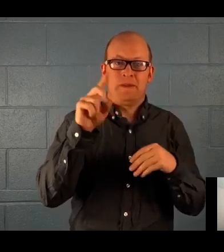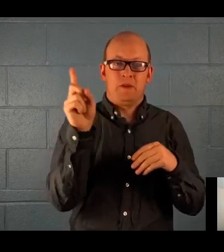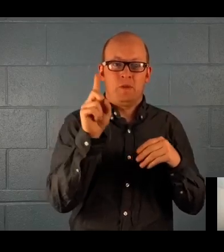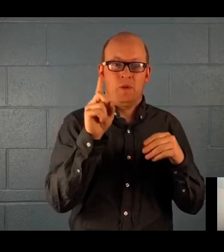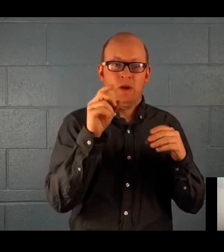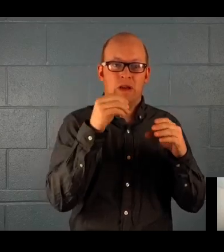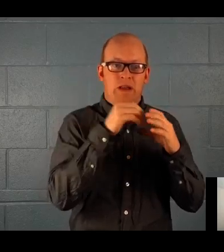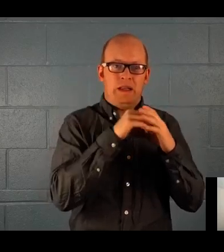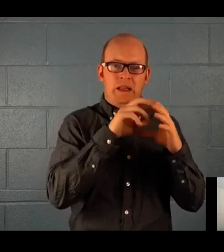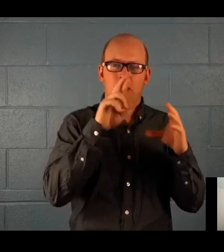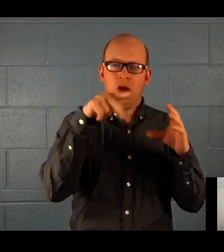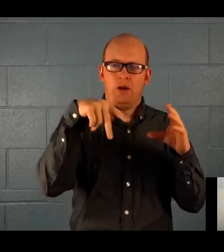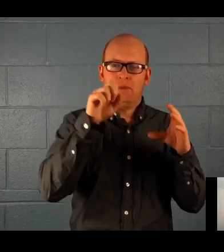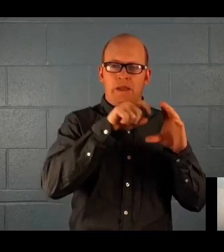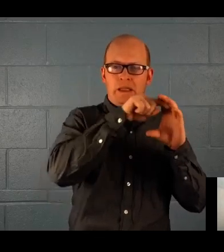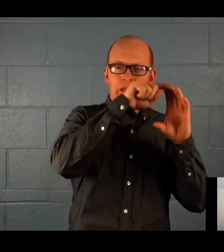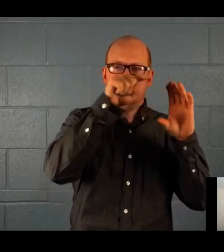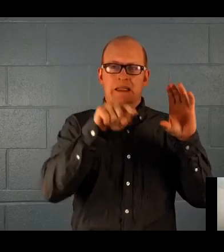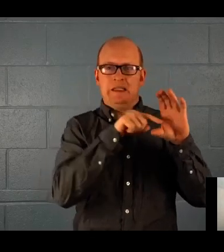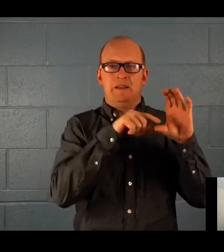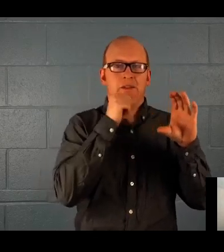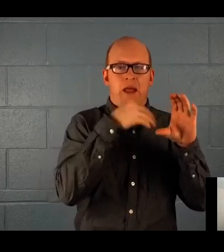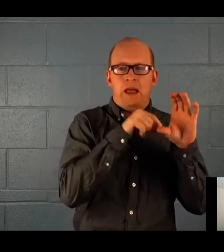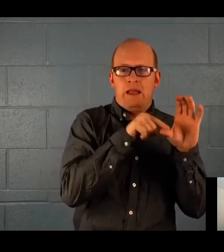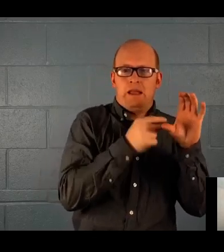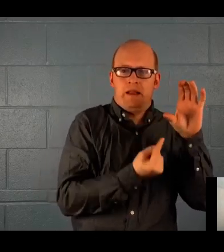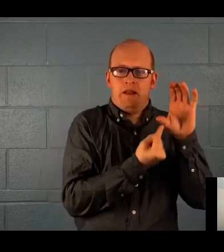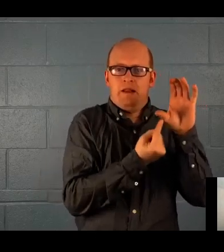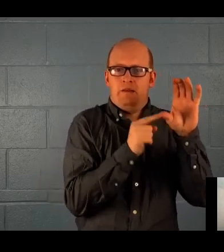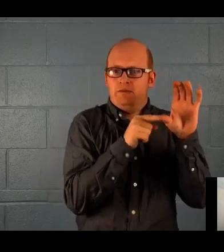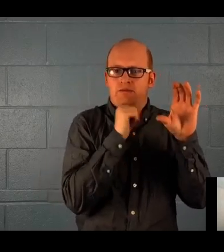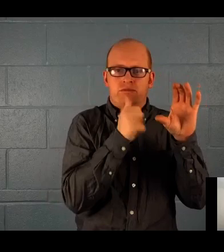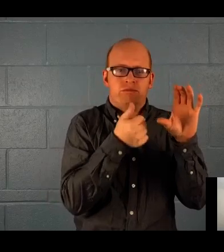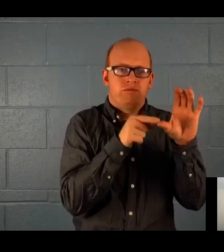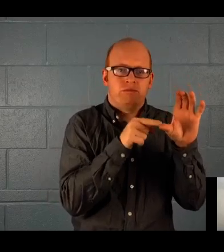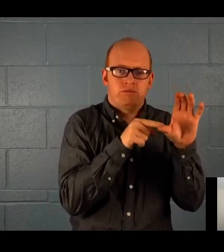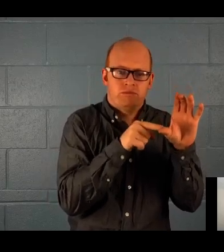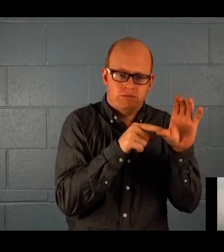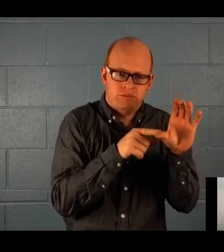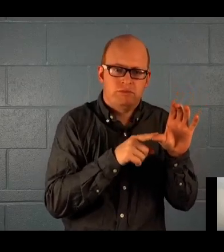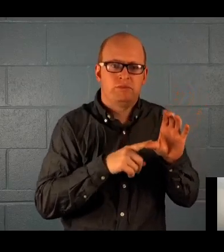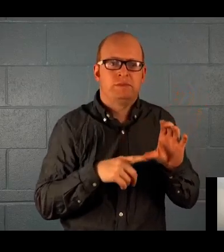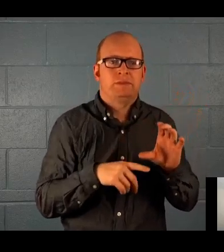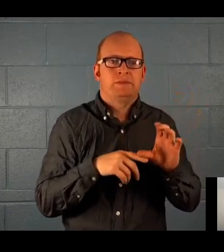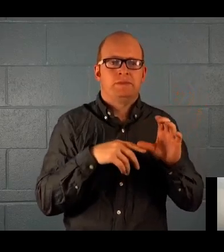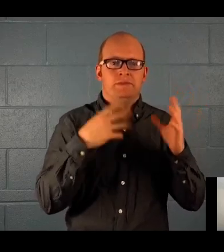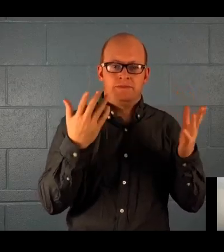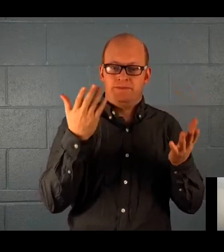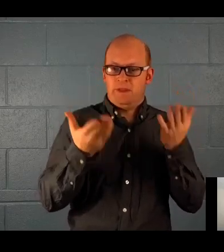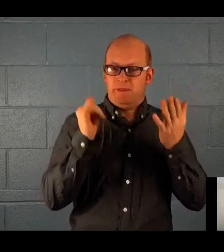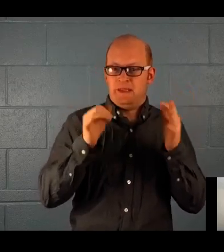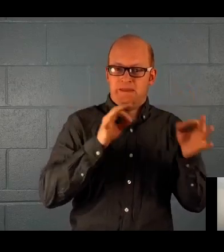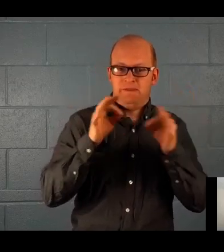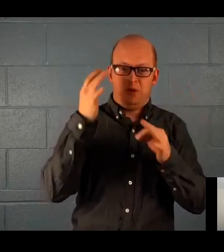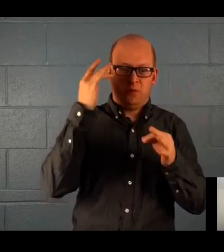Whereas little to no expression is found in the neural retina. So again this may explain, why the only very robust phenotype